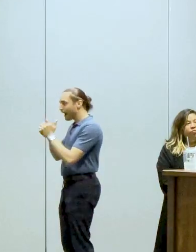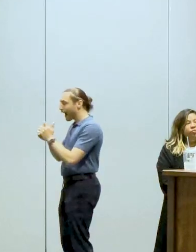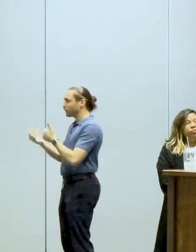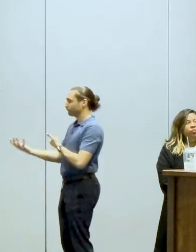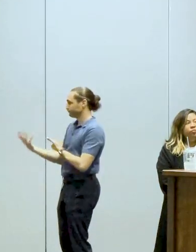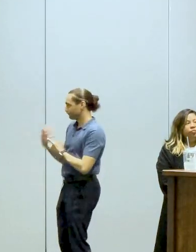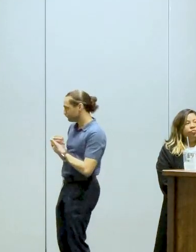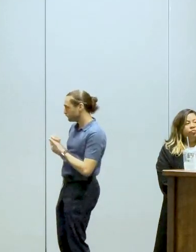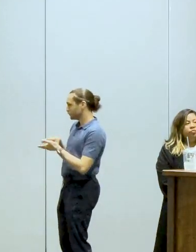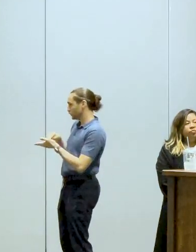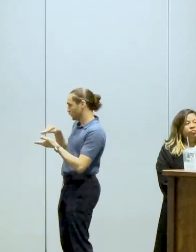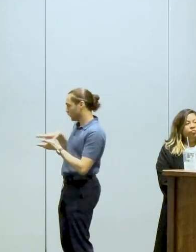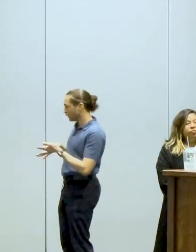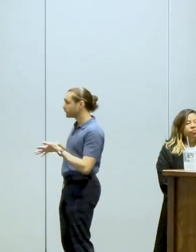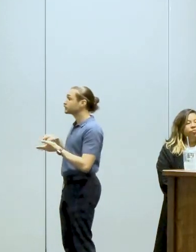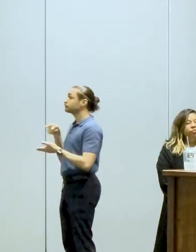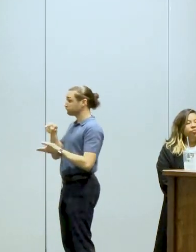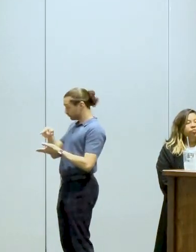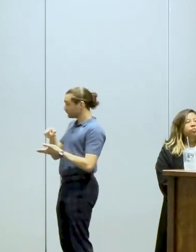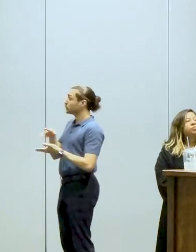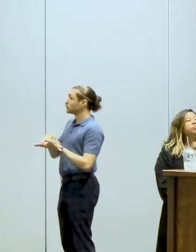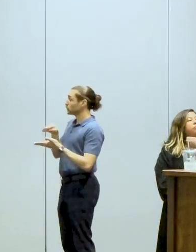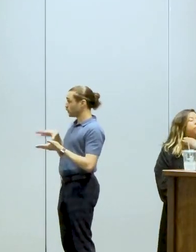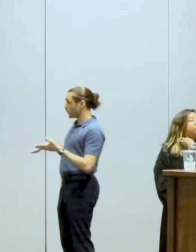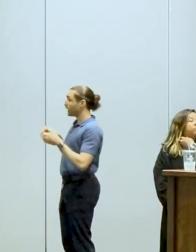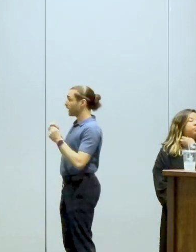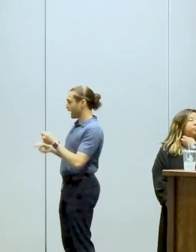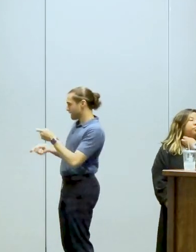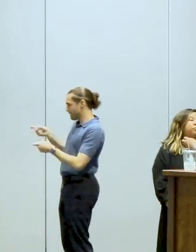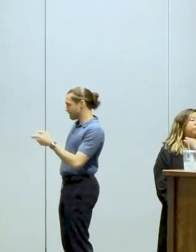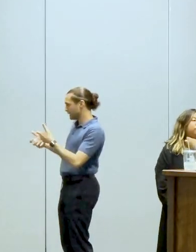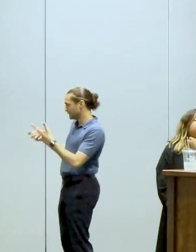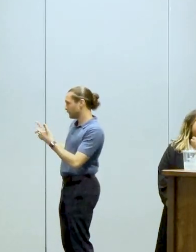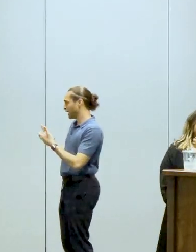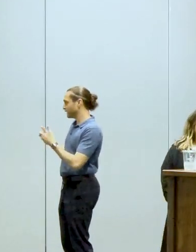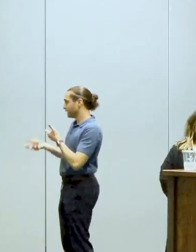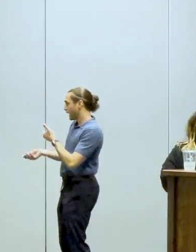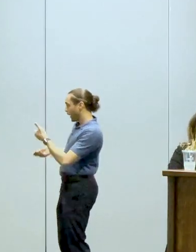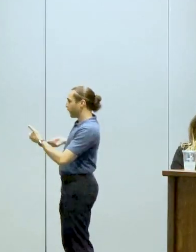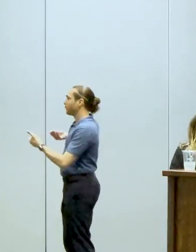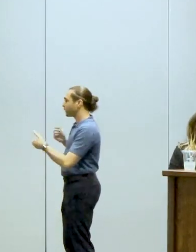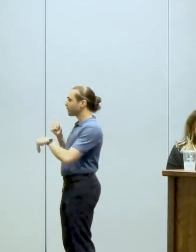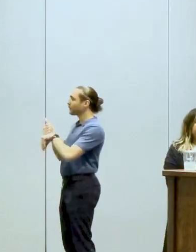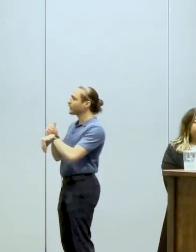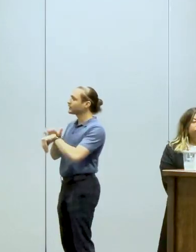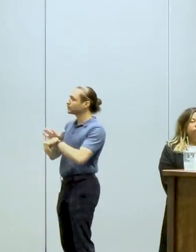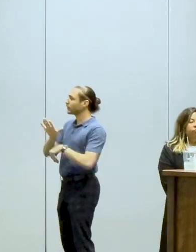customize their outputs to their specific needs and their learning preferences. So again, this means simplified text,